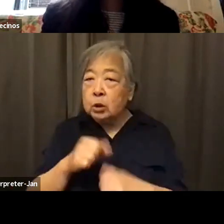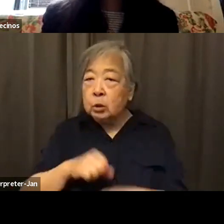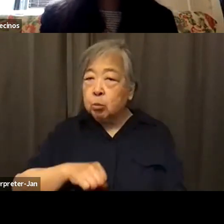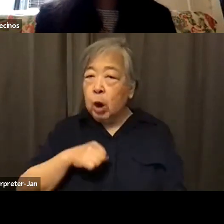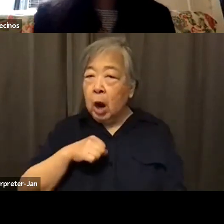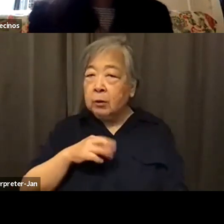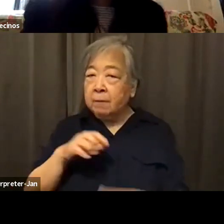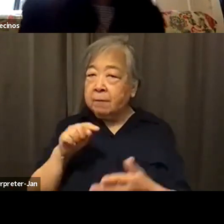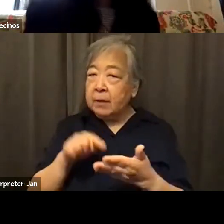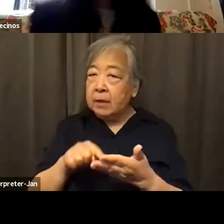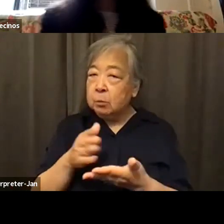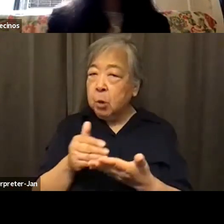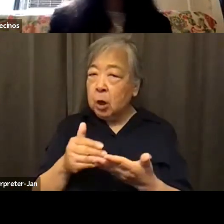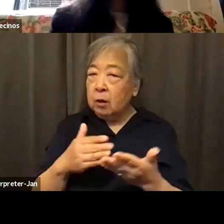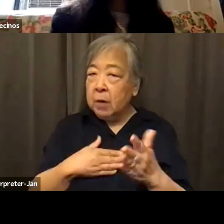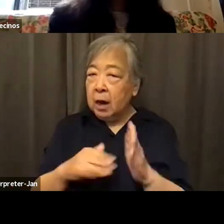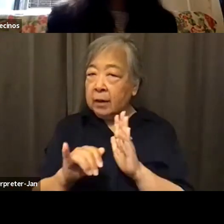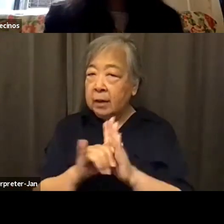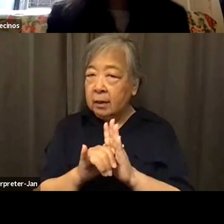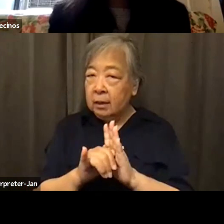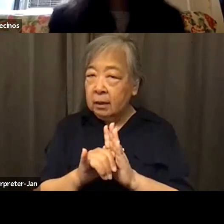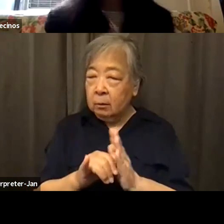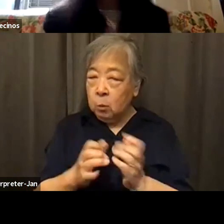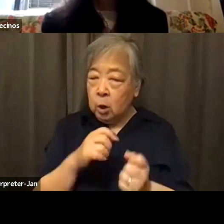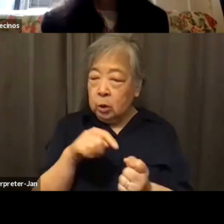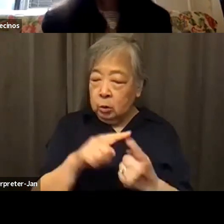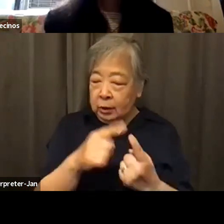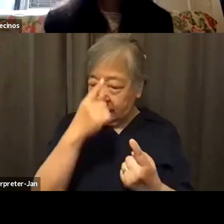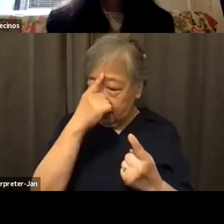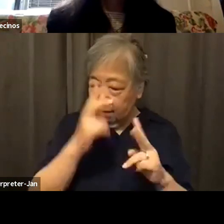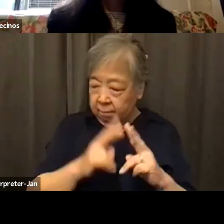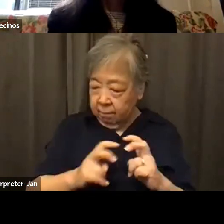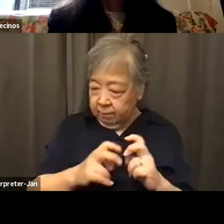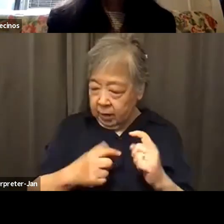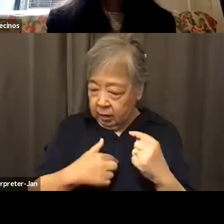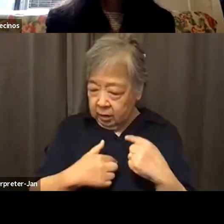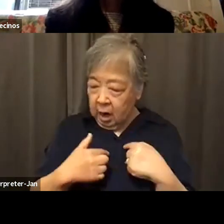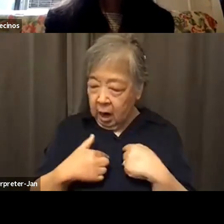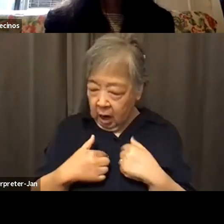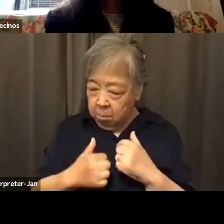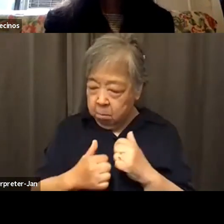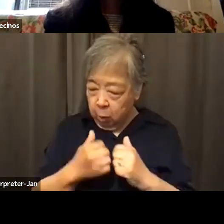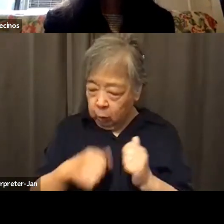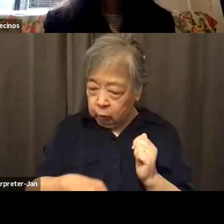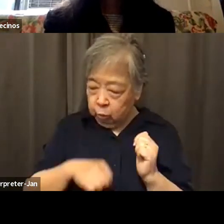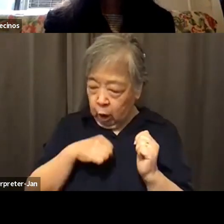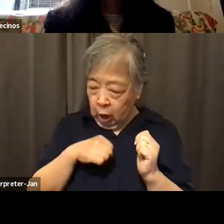A self reflection question: "I am most proud of this part of my identity."